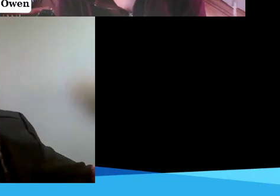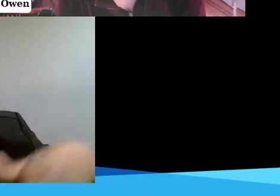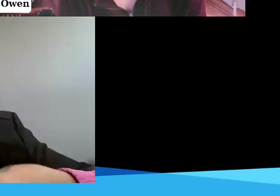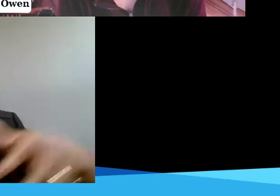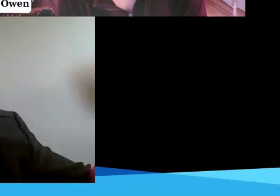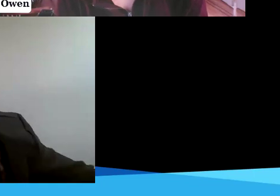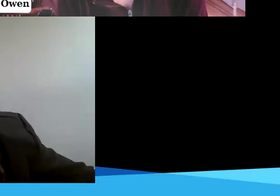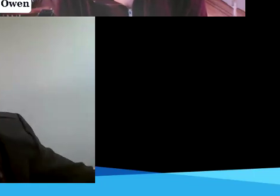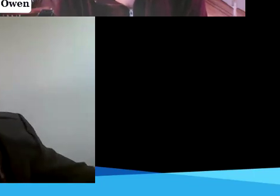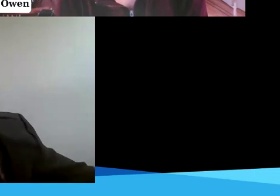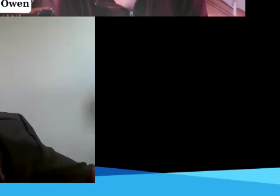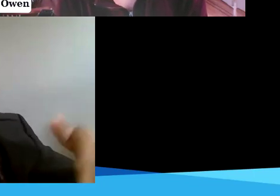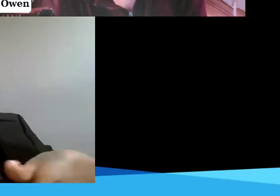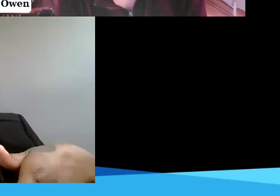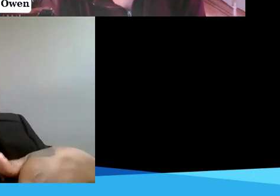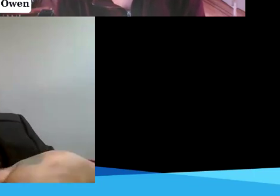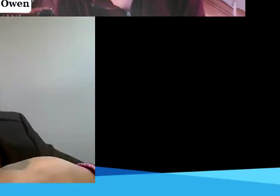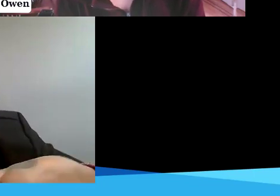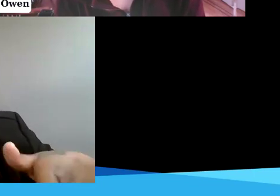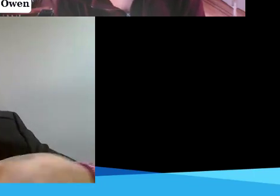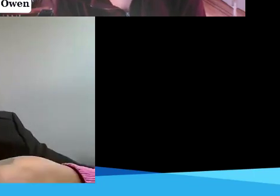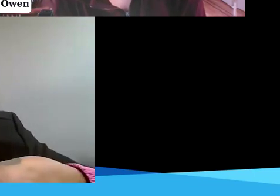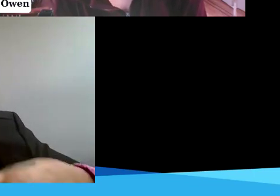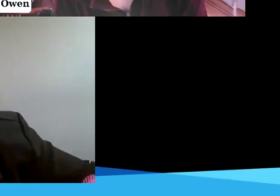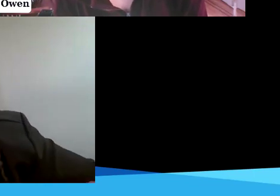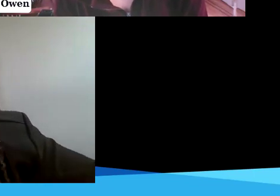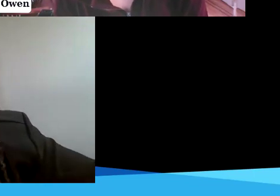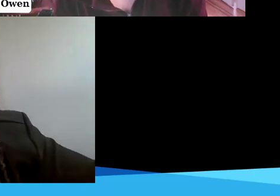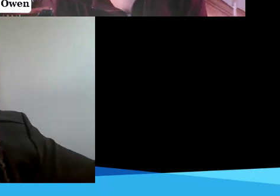I have to have a C-section in order to deliver my daughter.